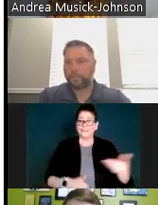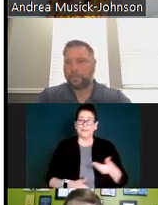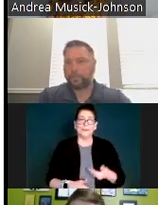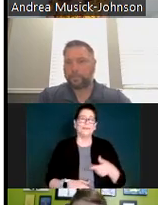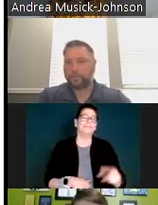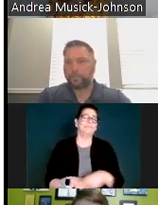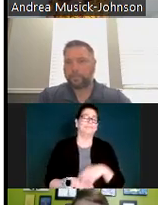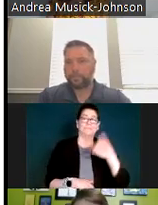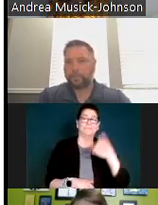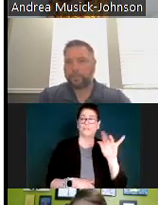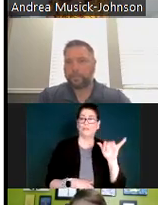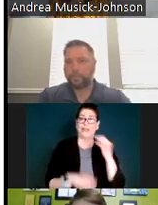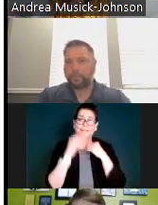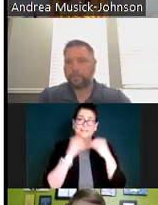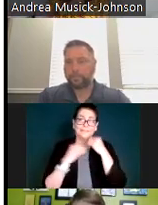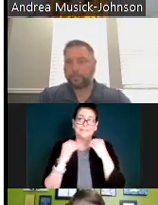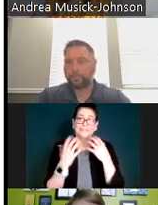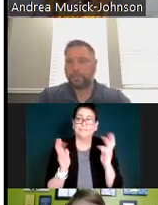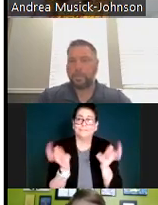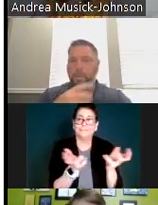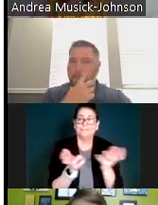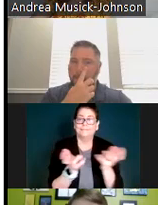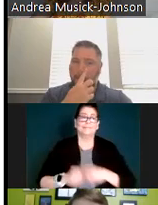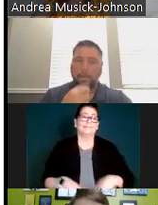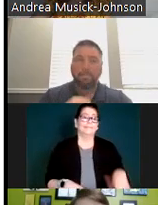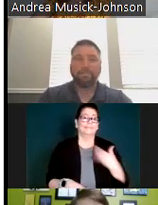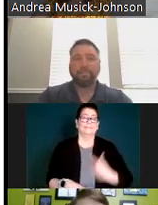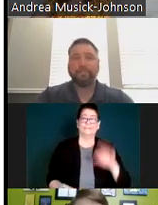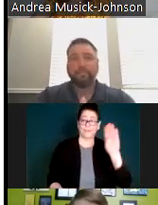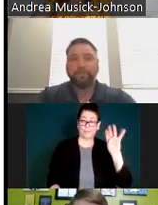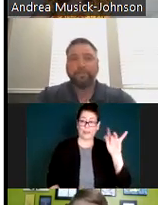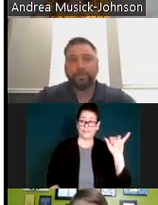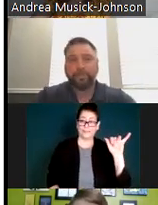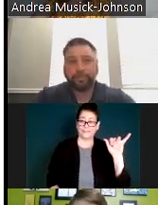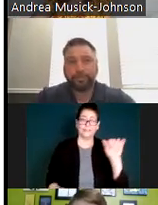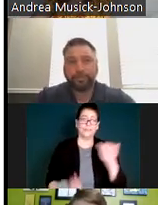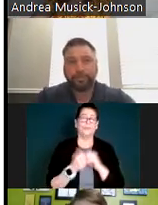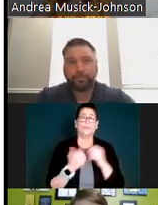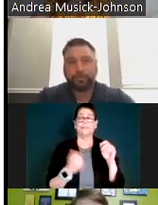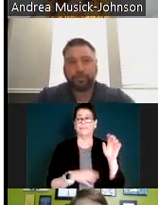My name is Brandy with Violence Free Colorado and thank you all for being here with us.